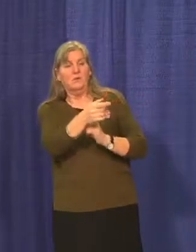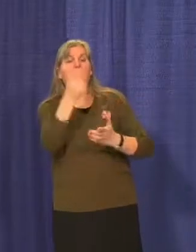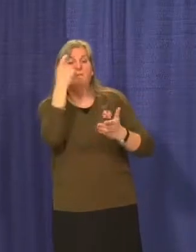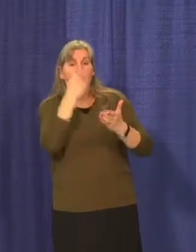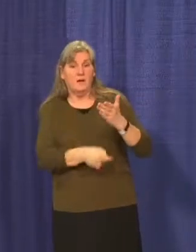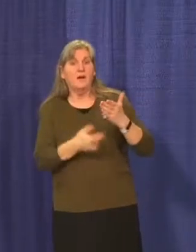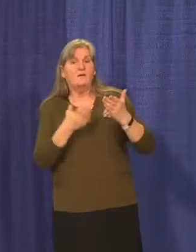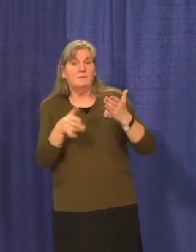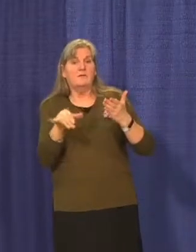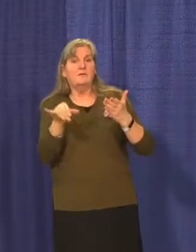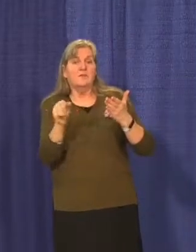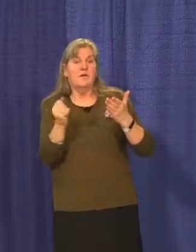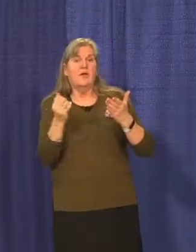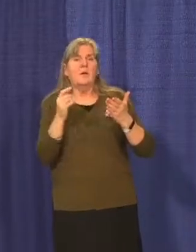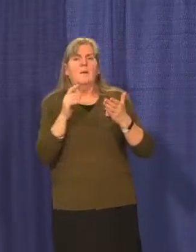So the fines are there, but